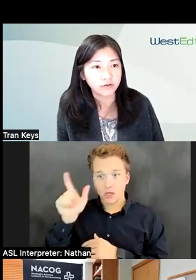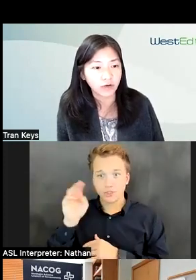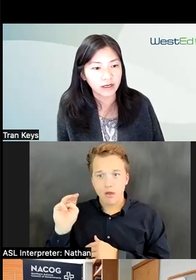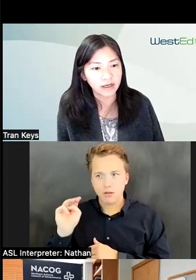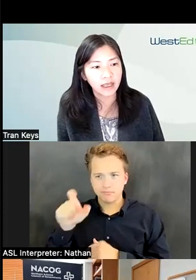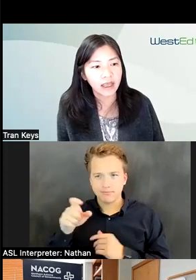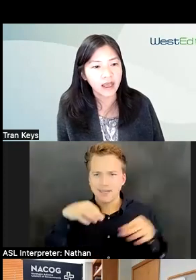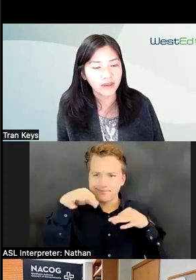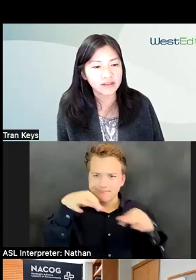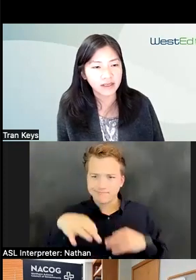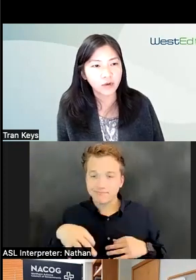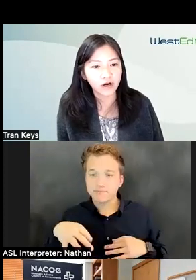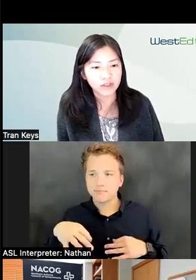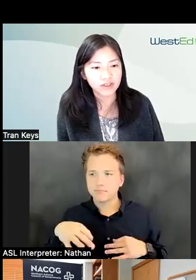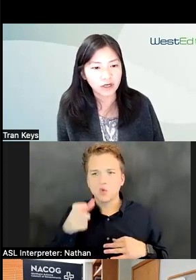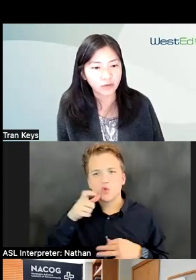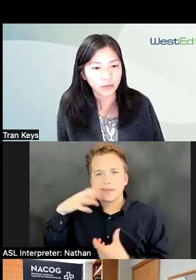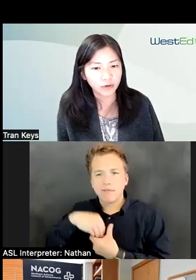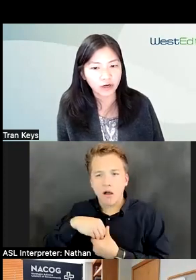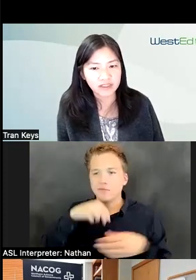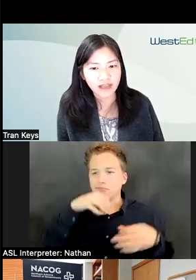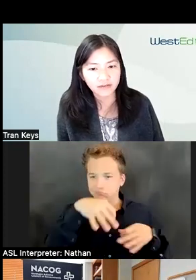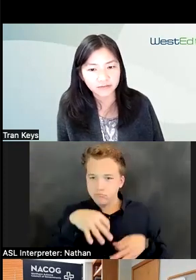Then the second part, which is sharing with program staff.